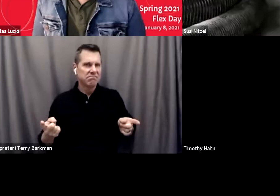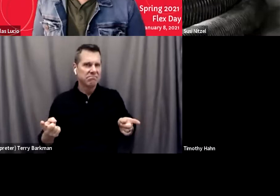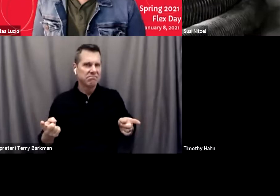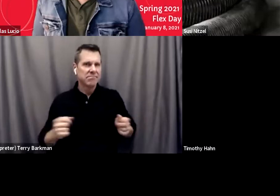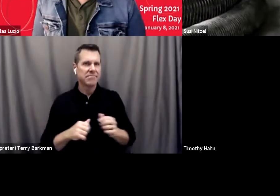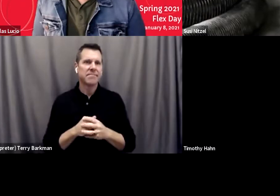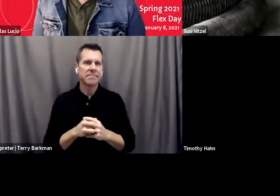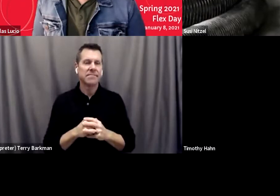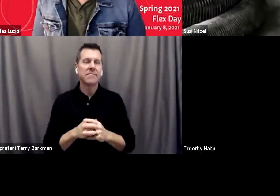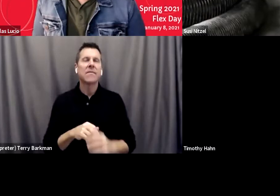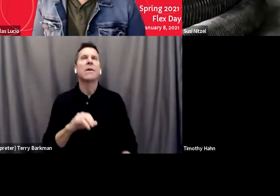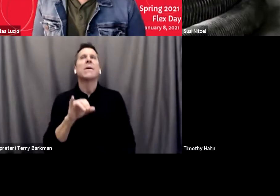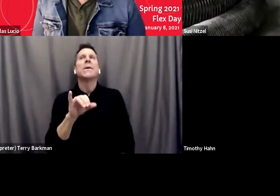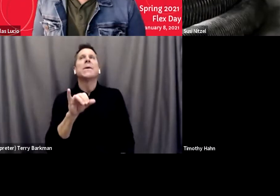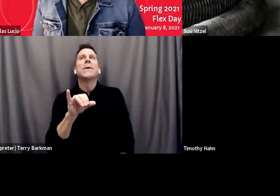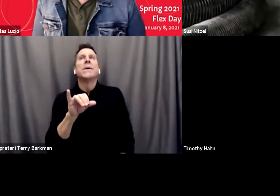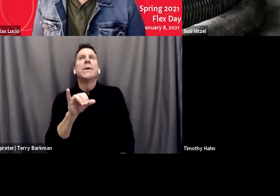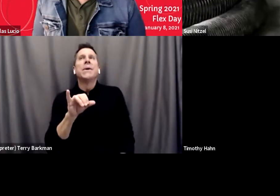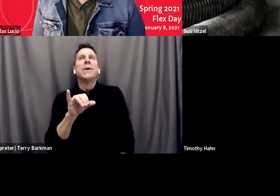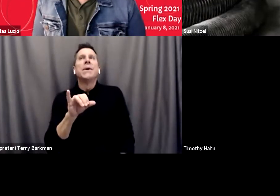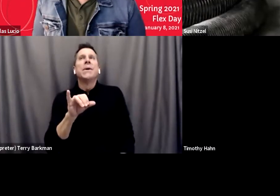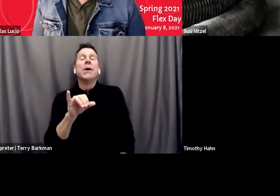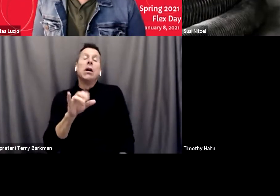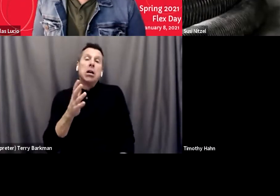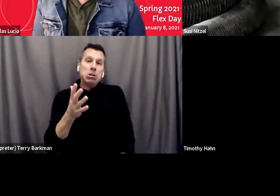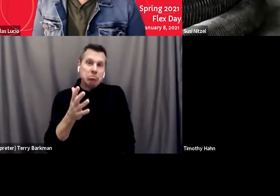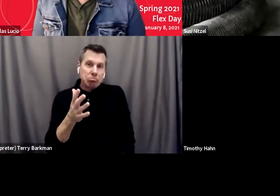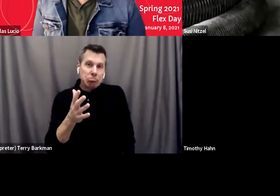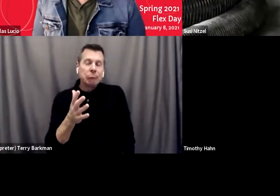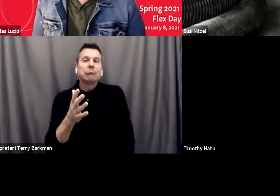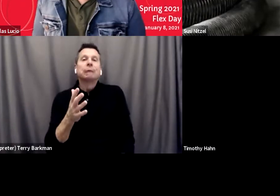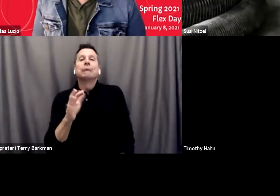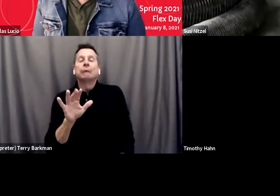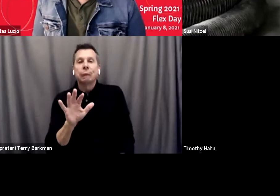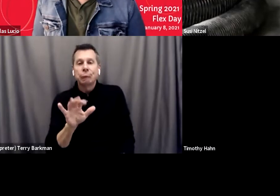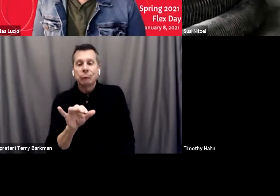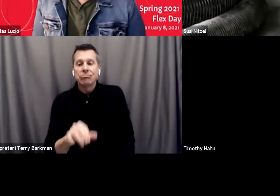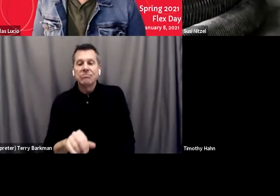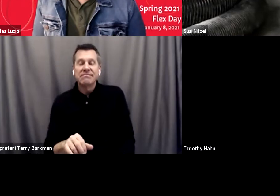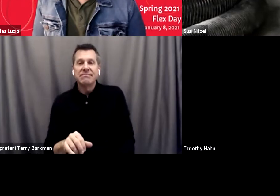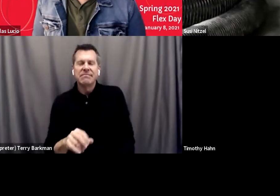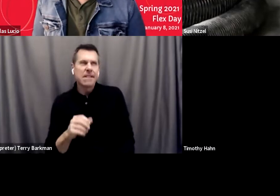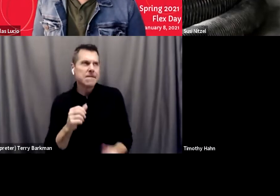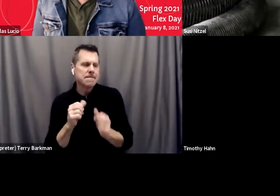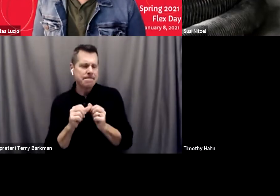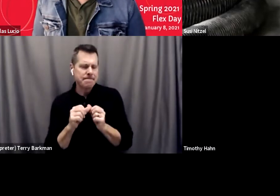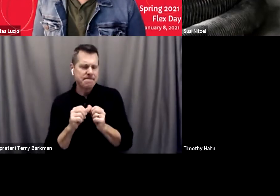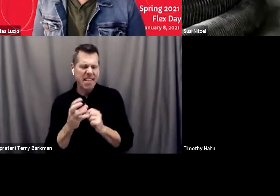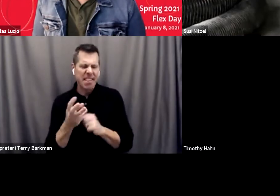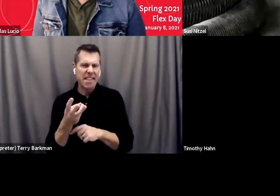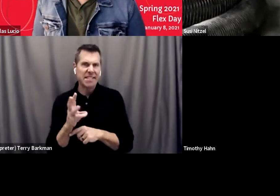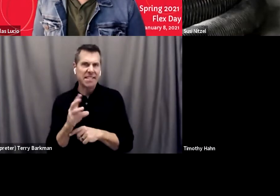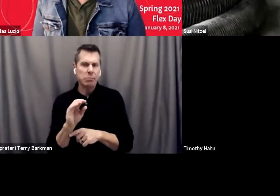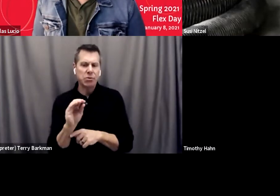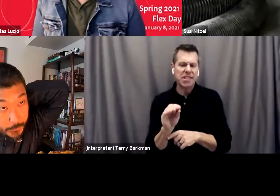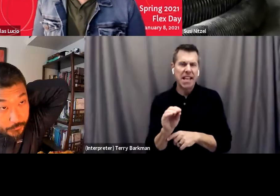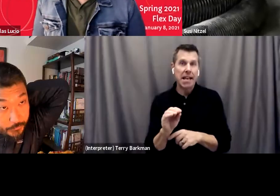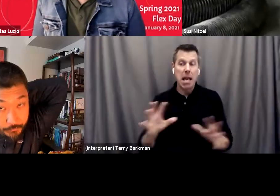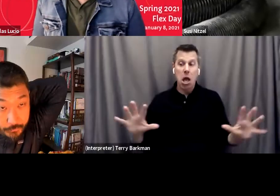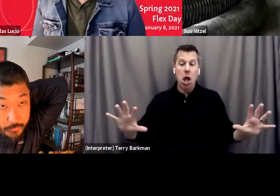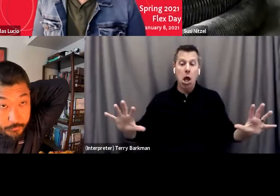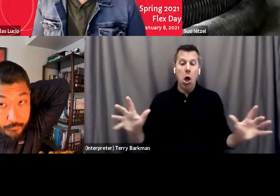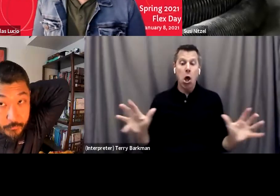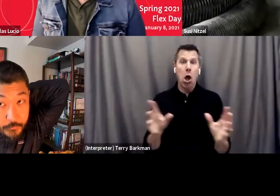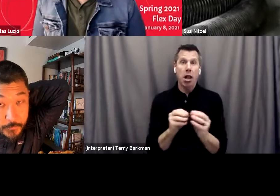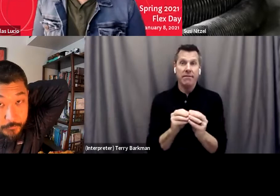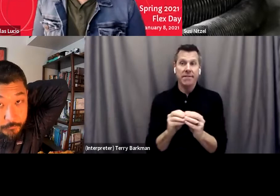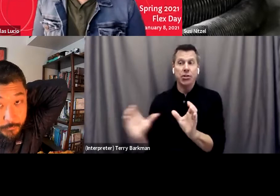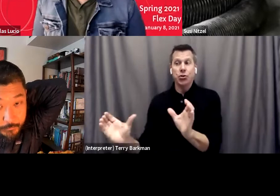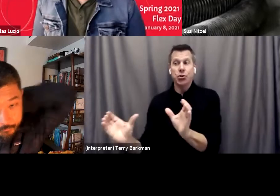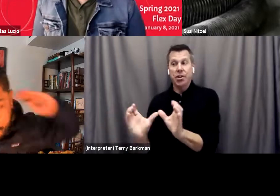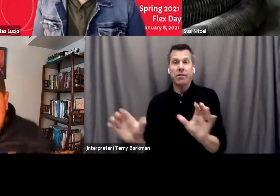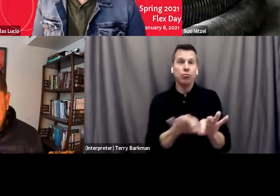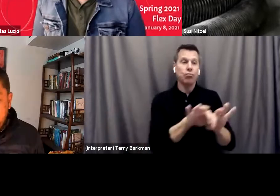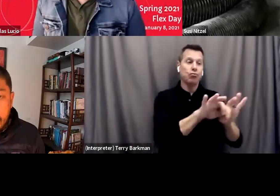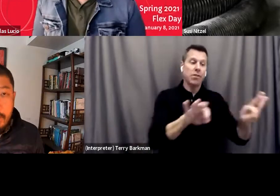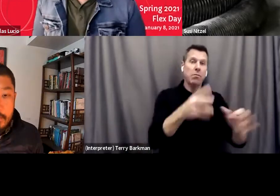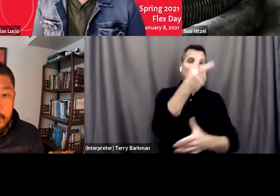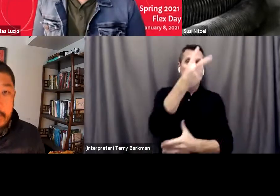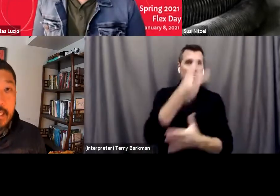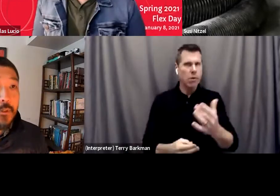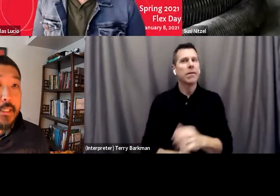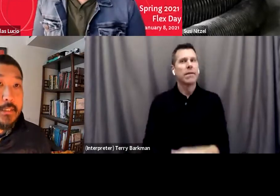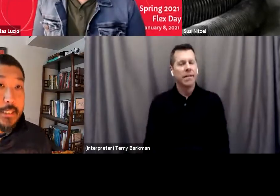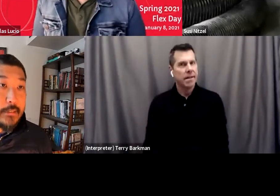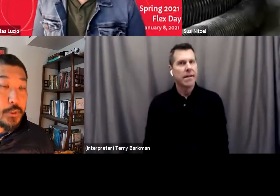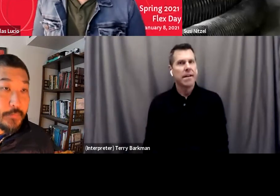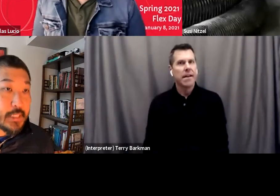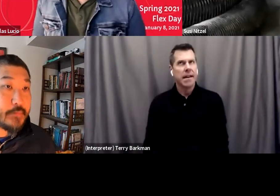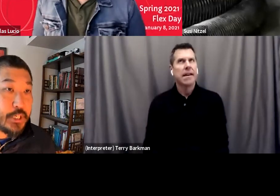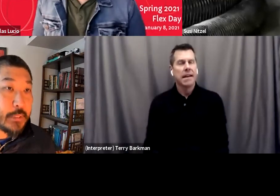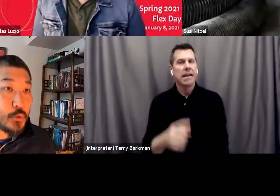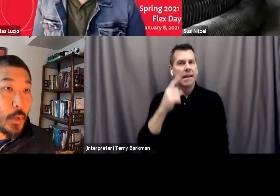Unknown: So that initially that, from what I remember that 16%, included all of that included the certificates of achievement as